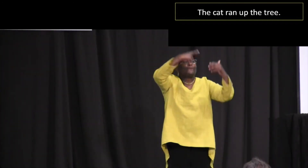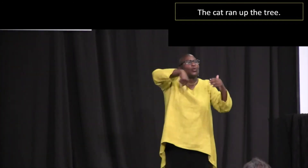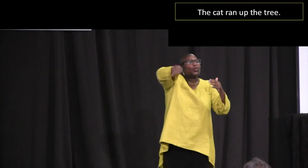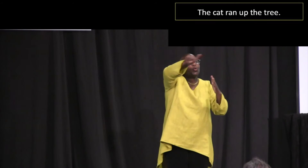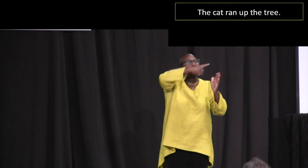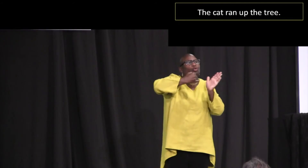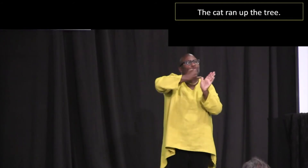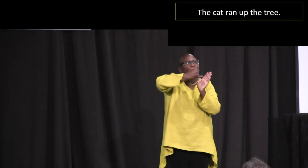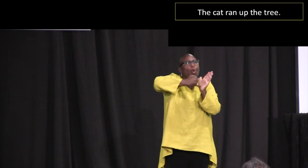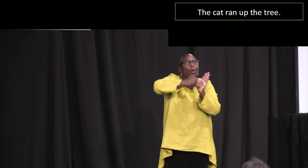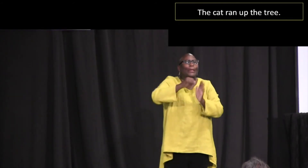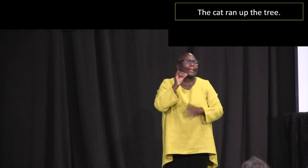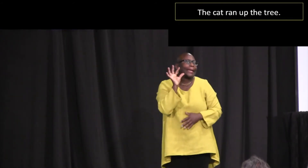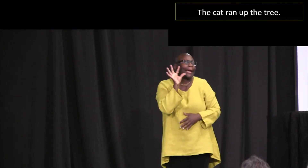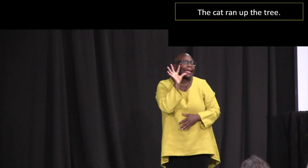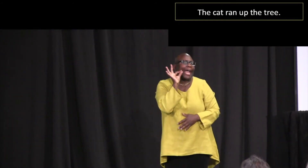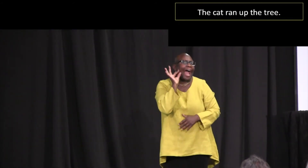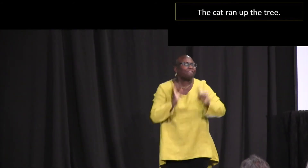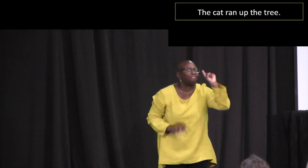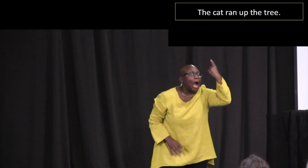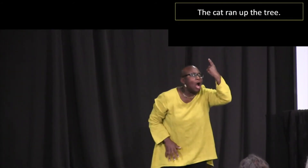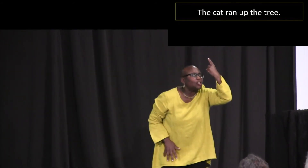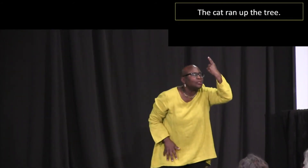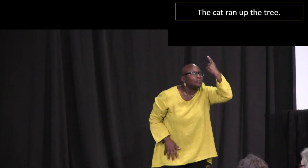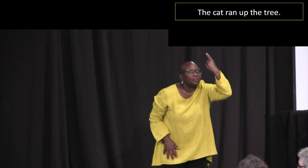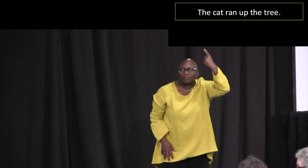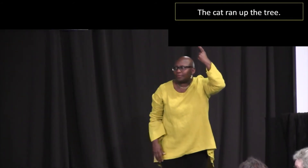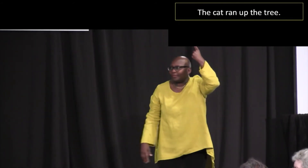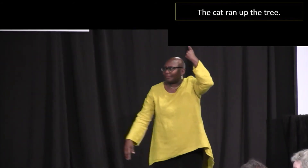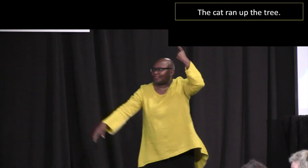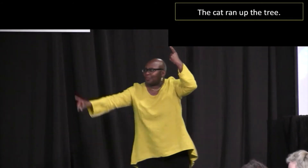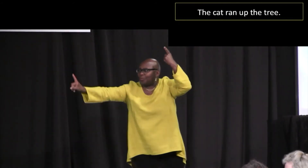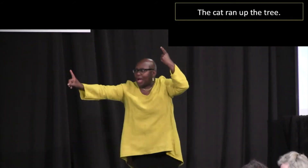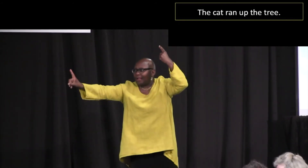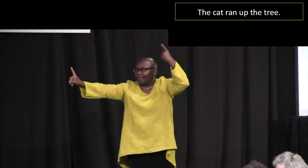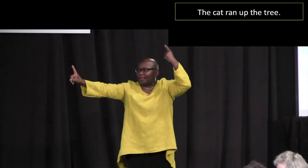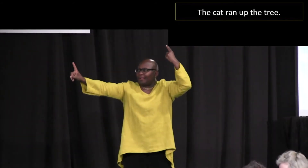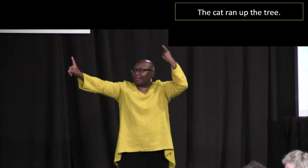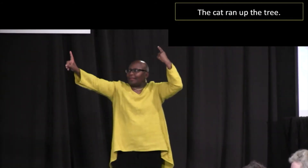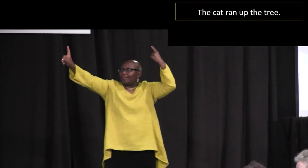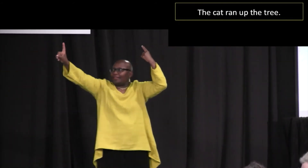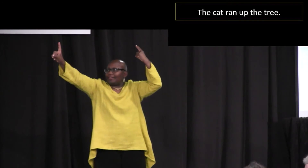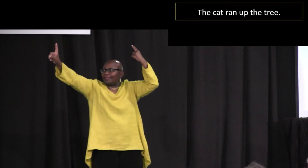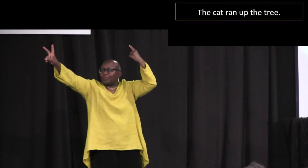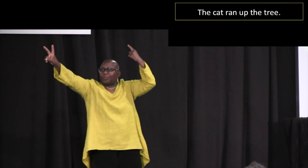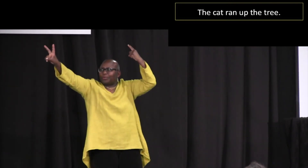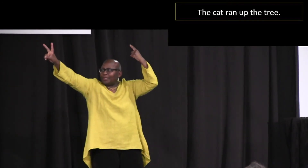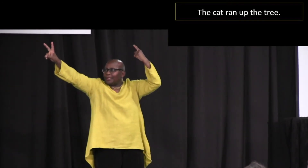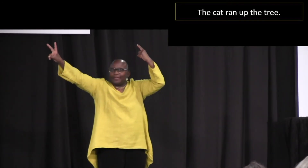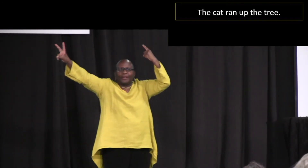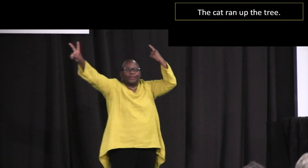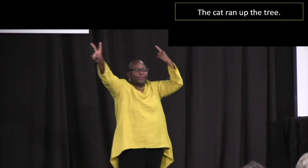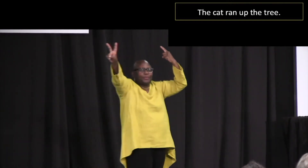We're going to give you one minute to draw the sentence you see in front of you.